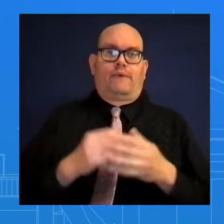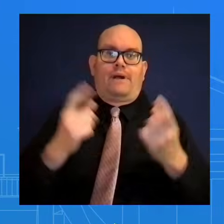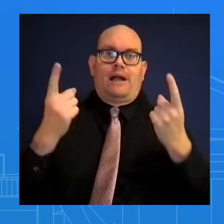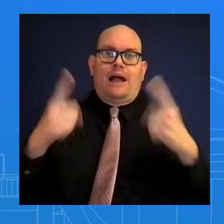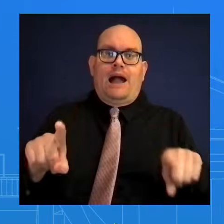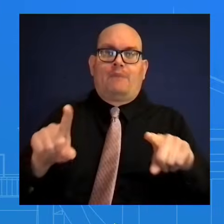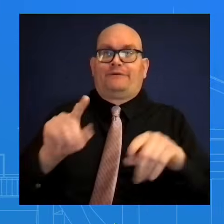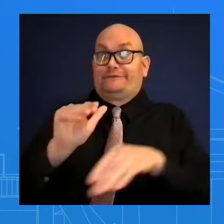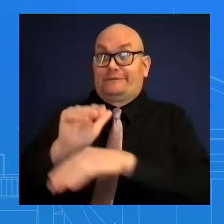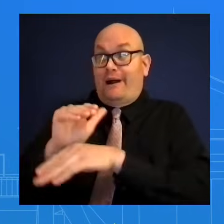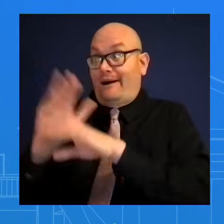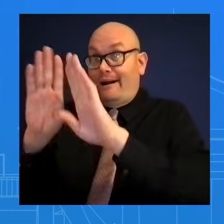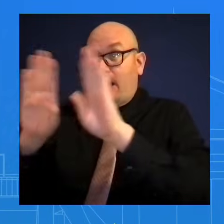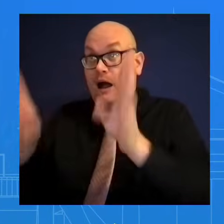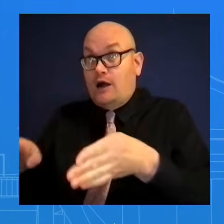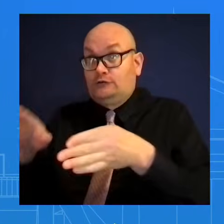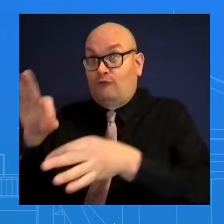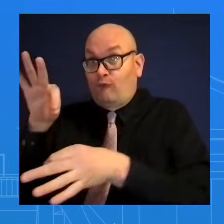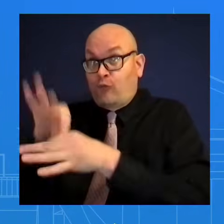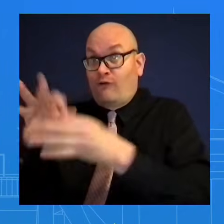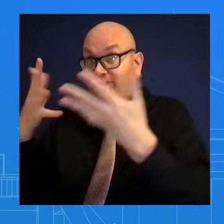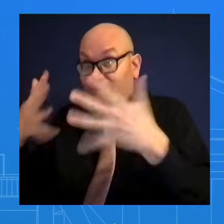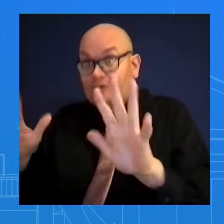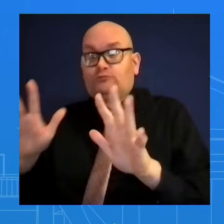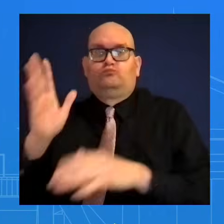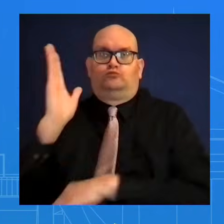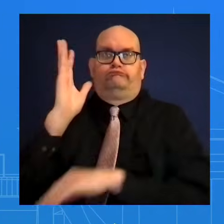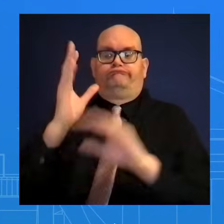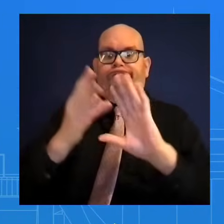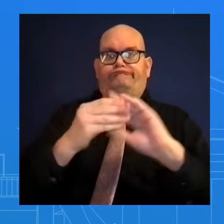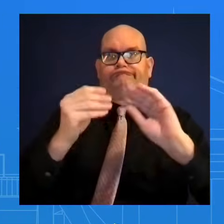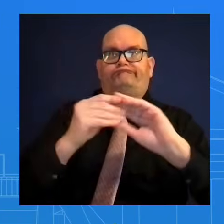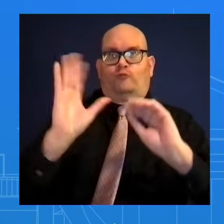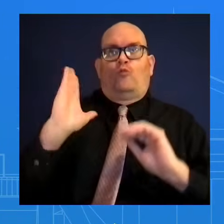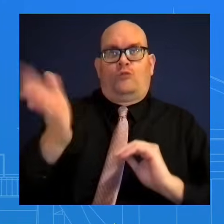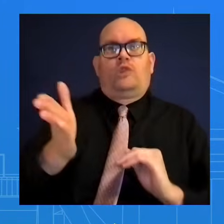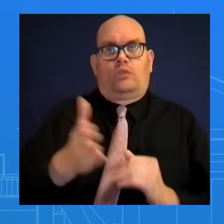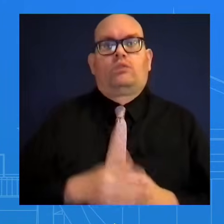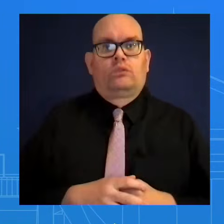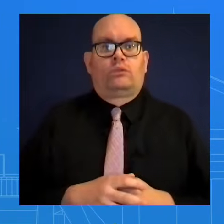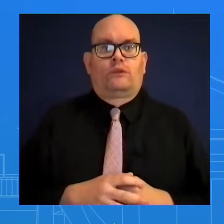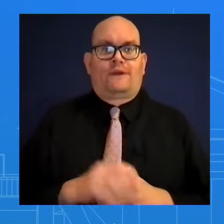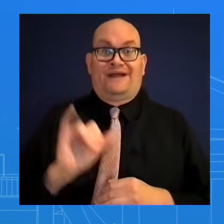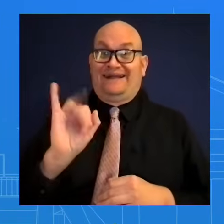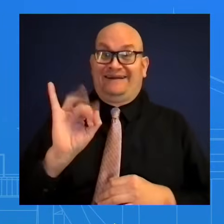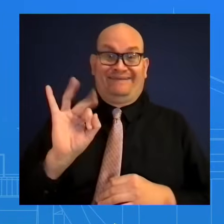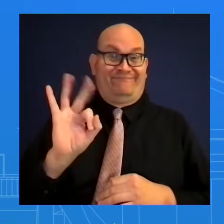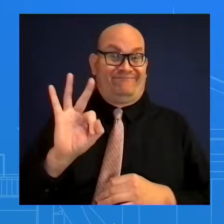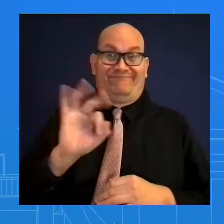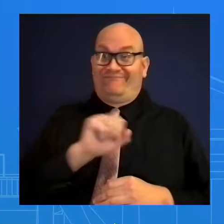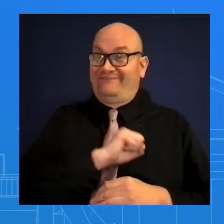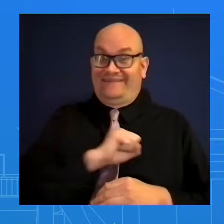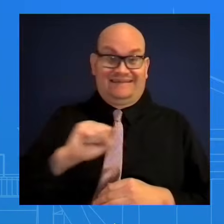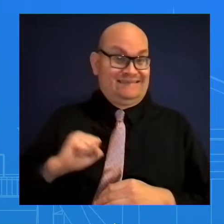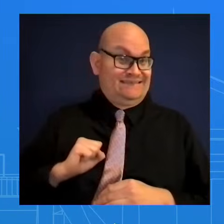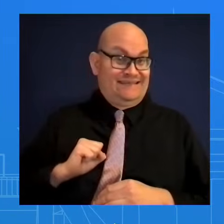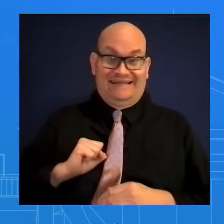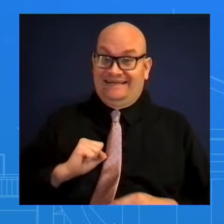Is the President confident enough in passage in the Senate that he might spend the weekend outside of Washington or will he stay in town this weekend? Ms. Jean-Pierre: So, don't have anything to